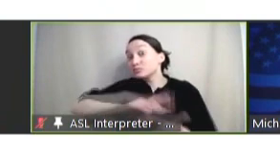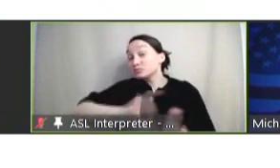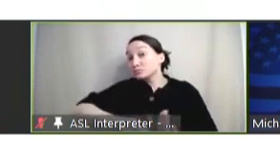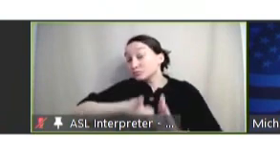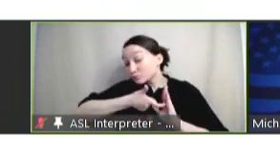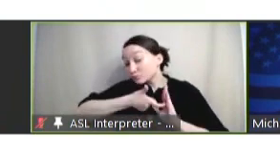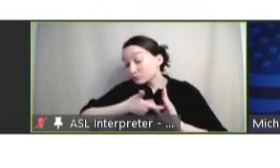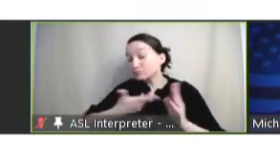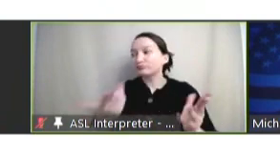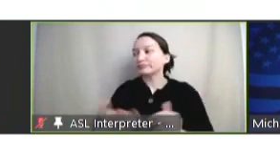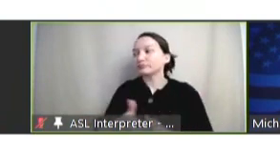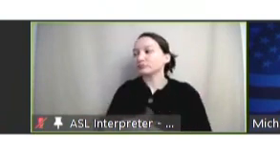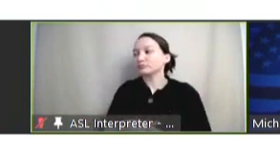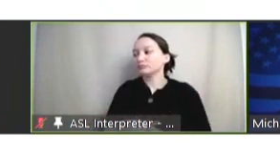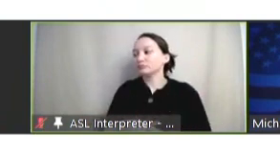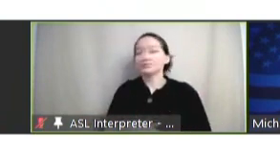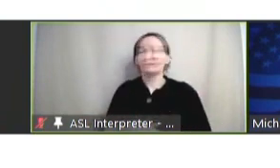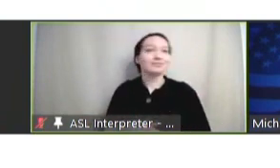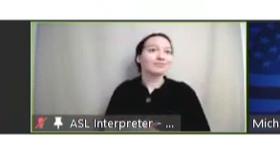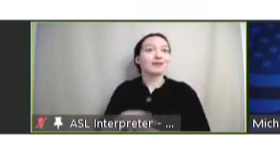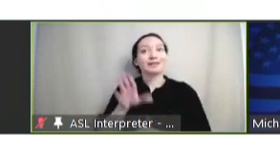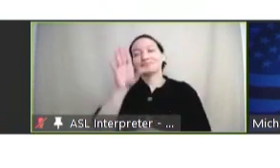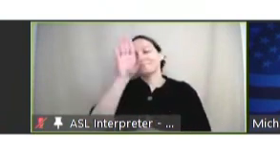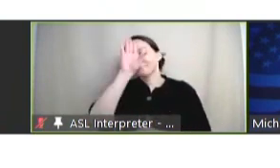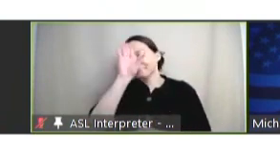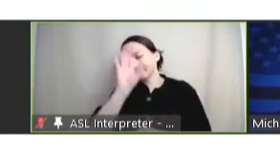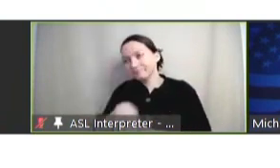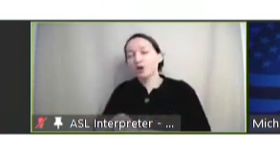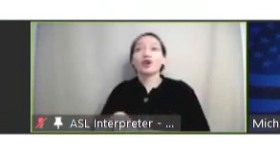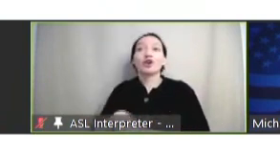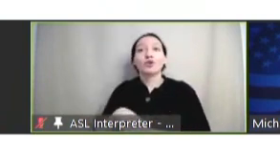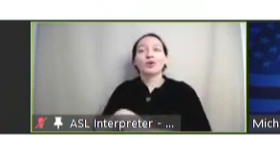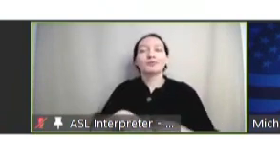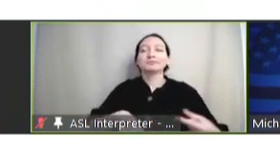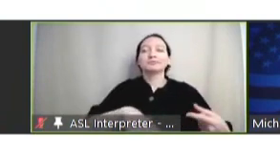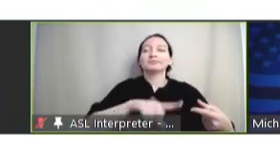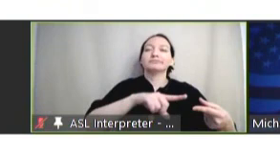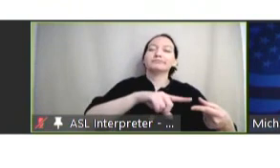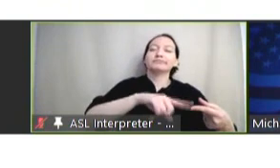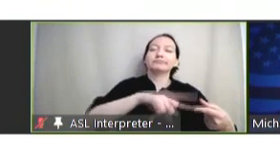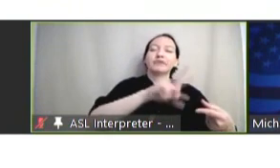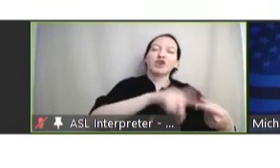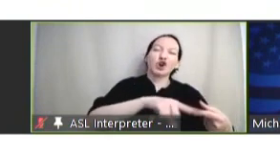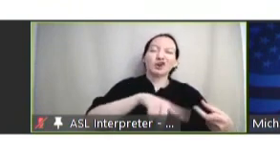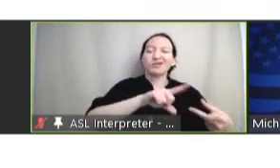You know, it's one thing to require either the primary series and get documentation of that, but,